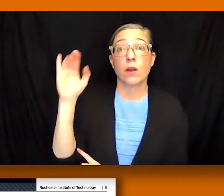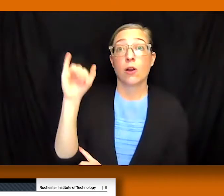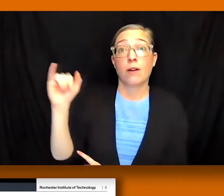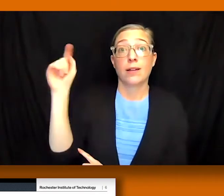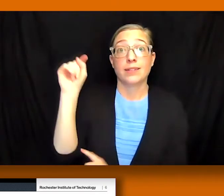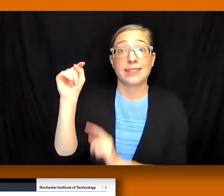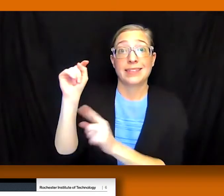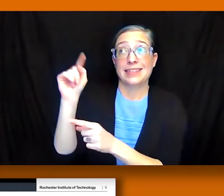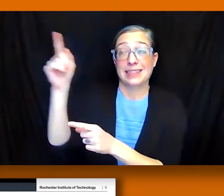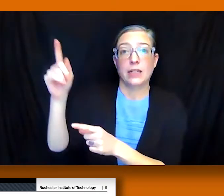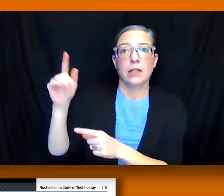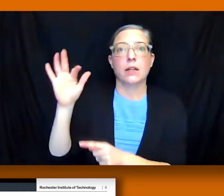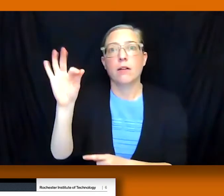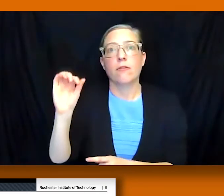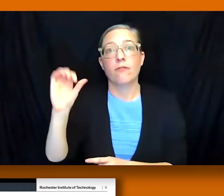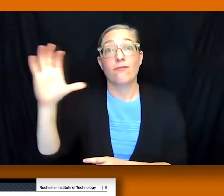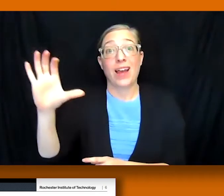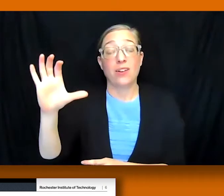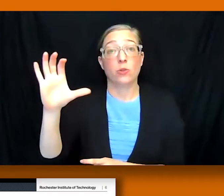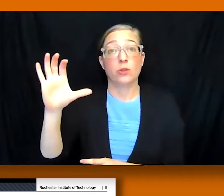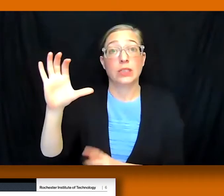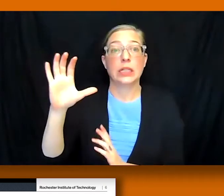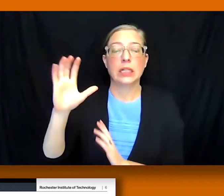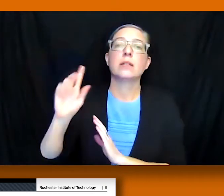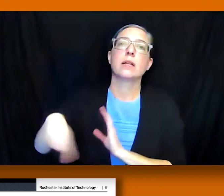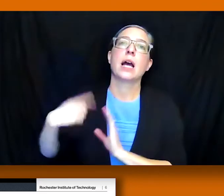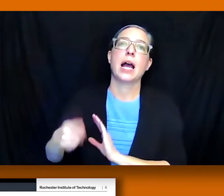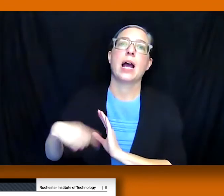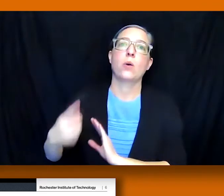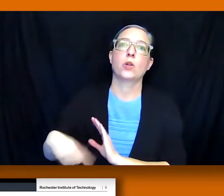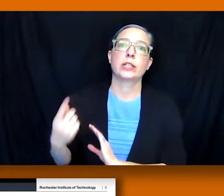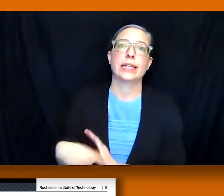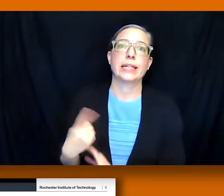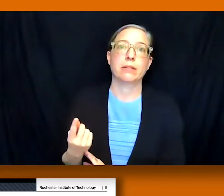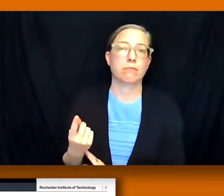So please send it to me calendar months,